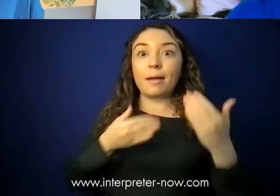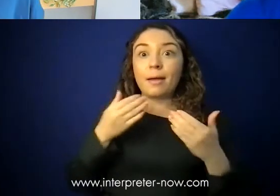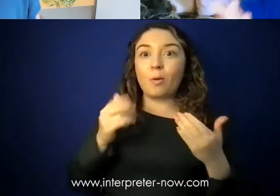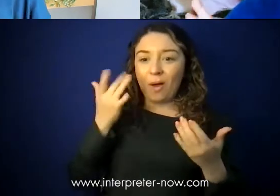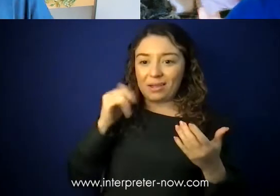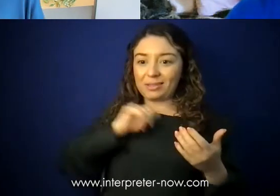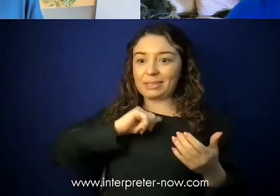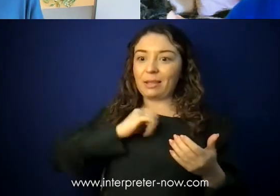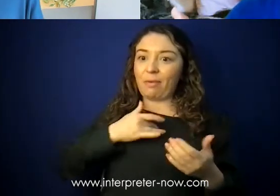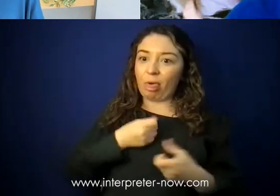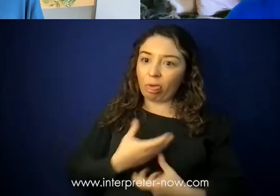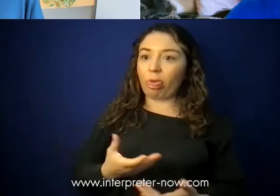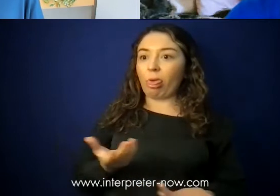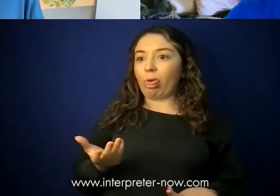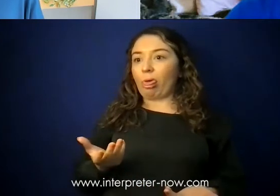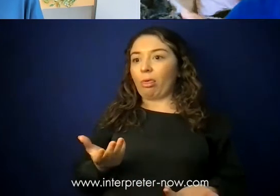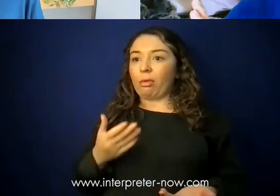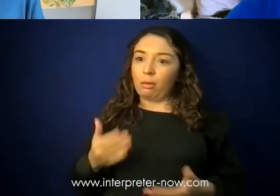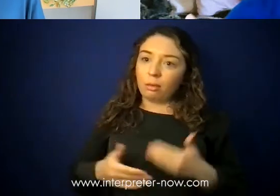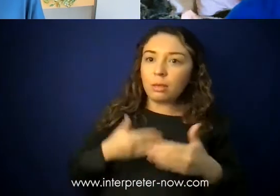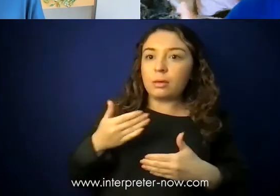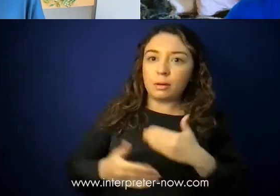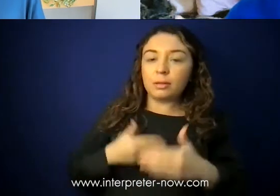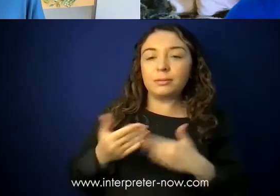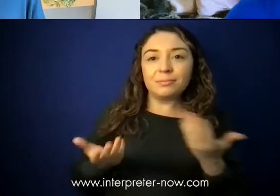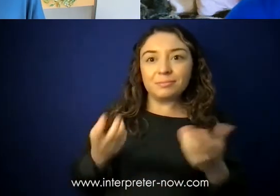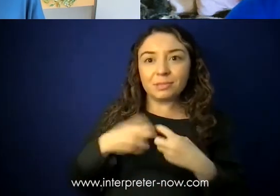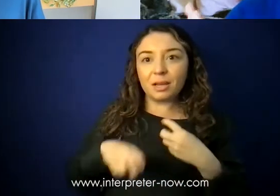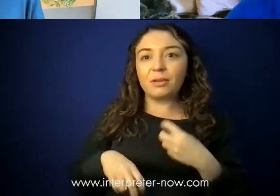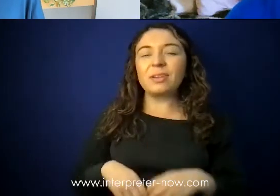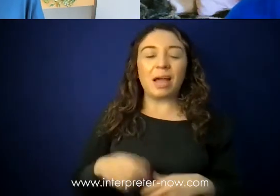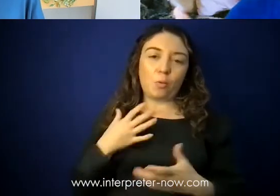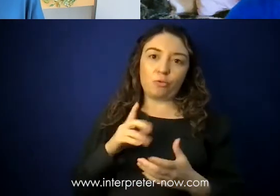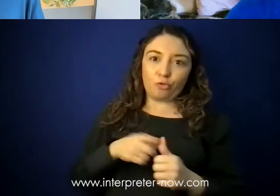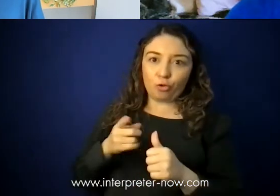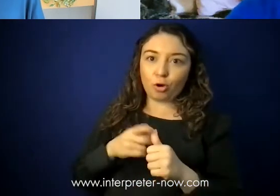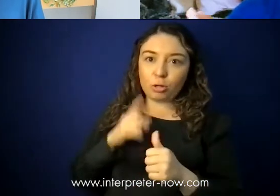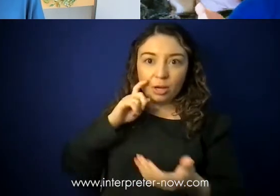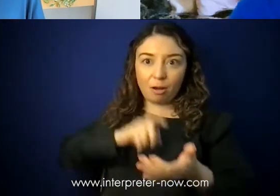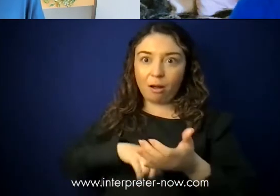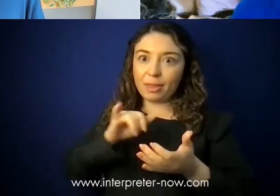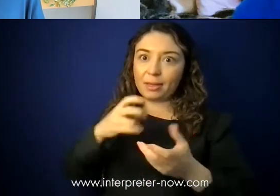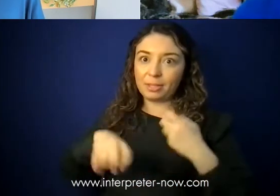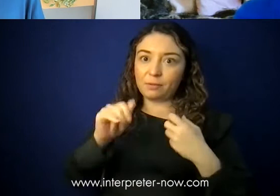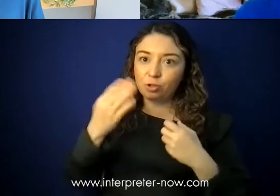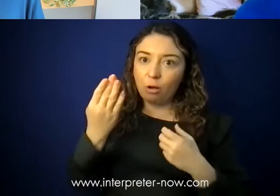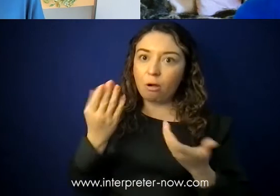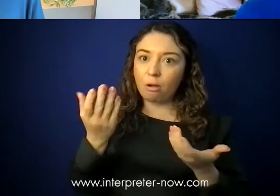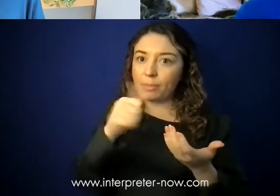So, let me just start with that acknowledgment. Because I think it's incredibly important to acknowledge for leaders that you're being